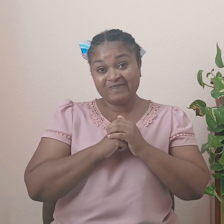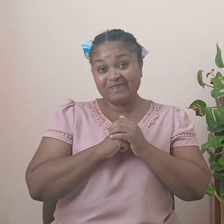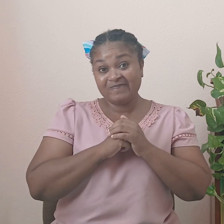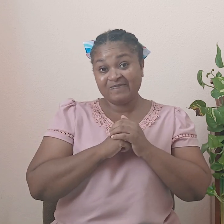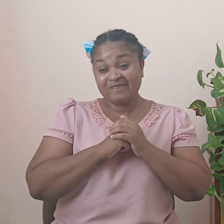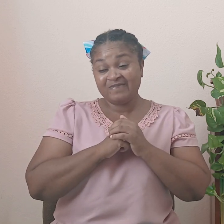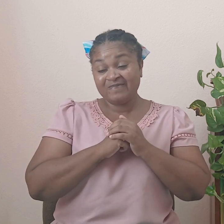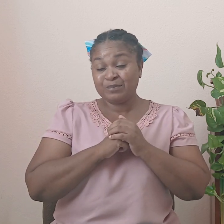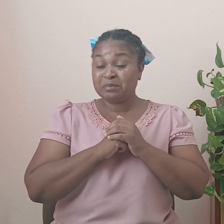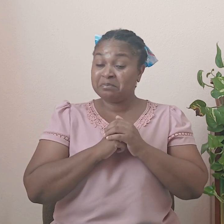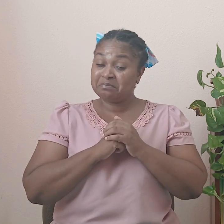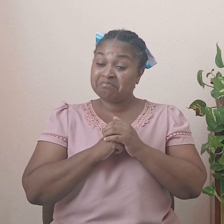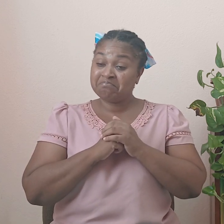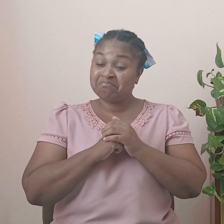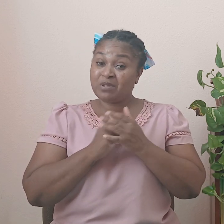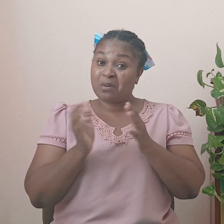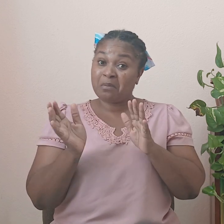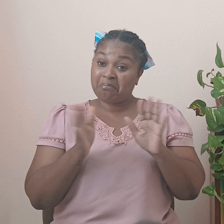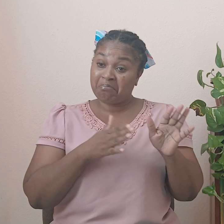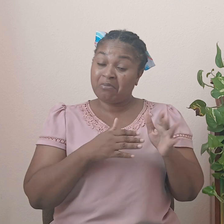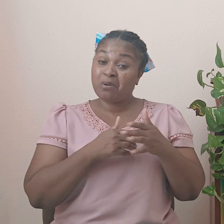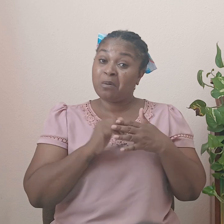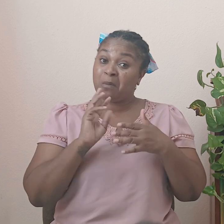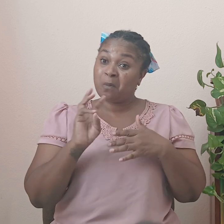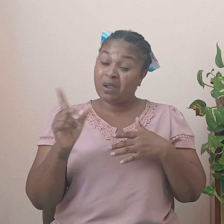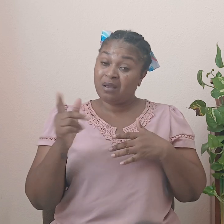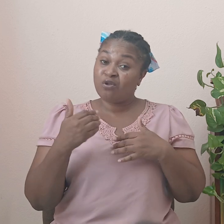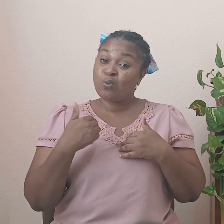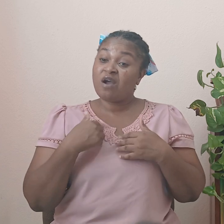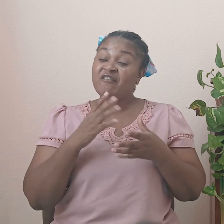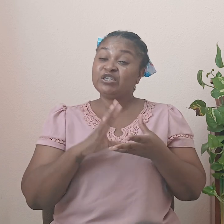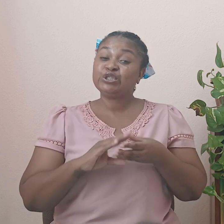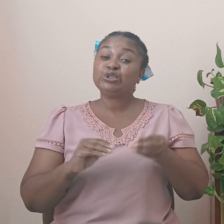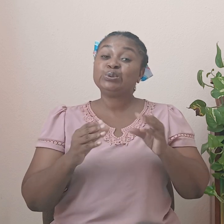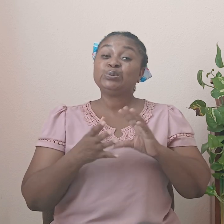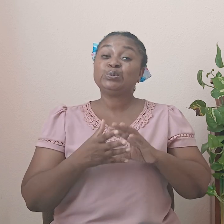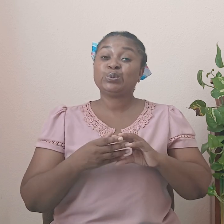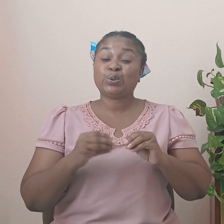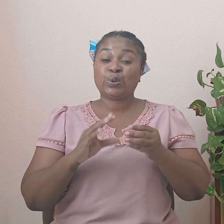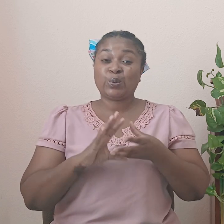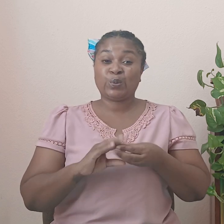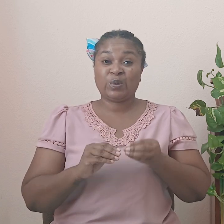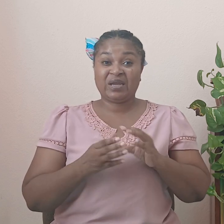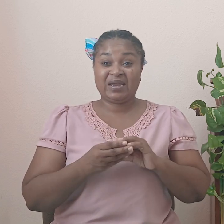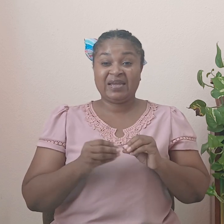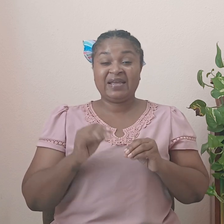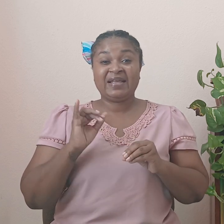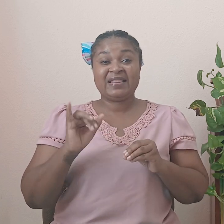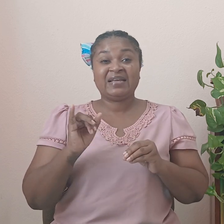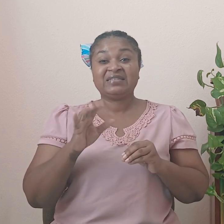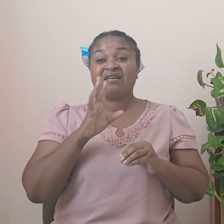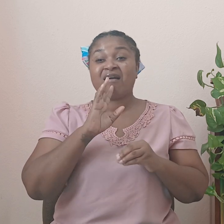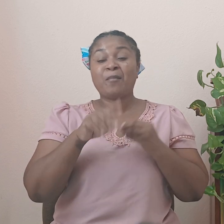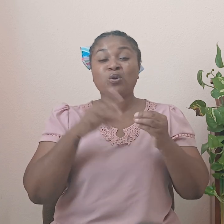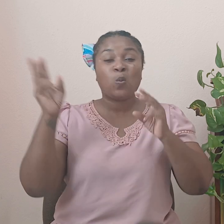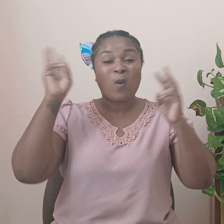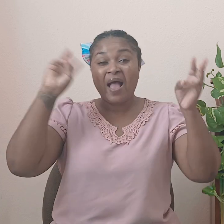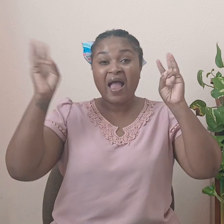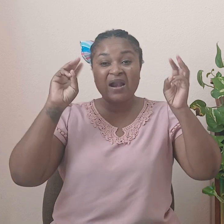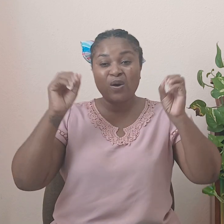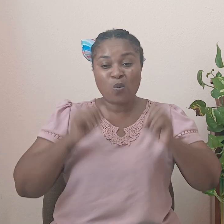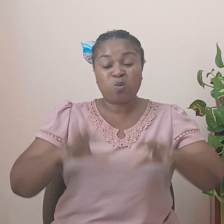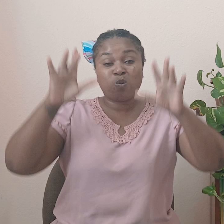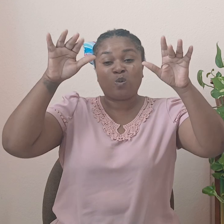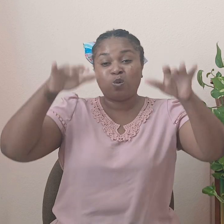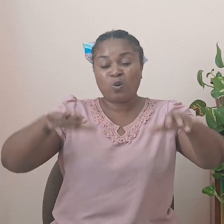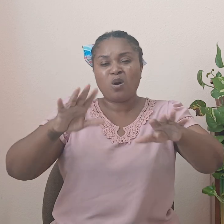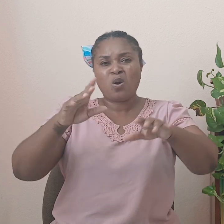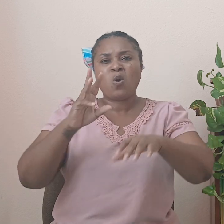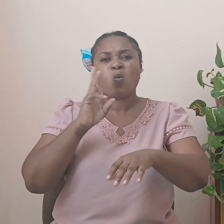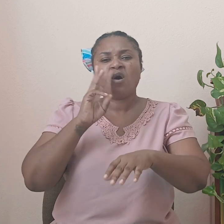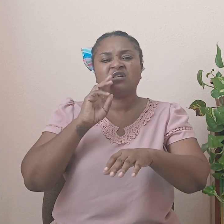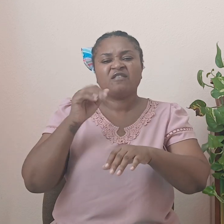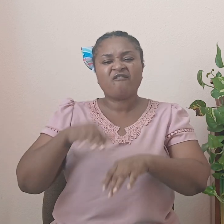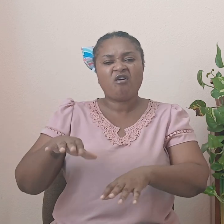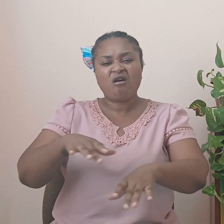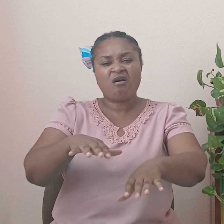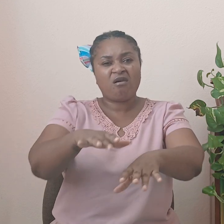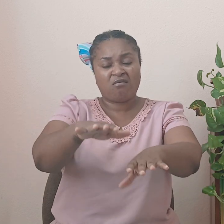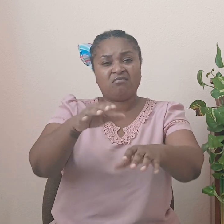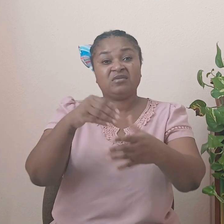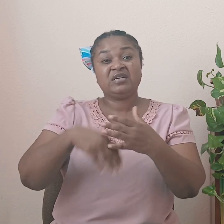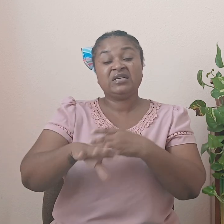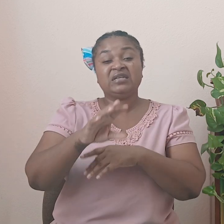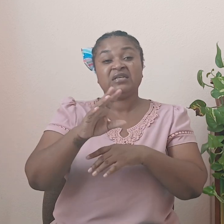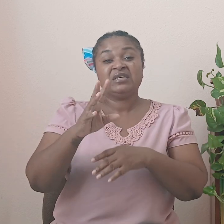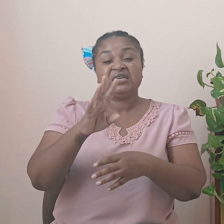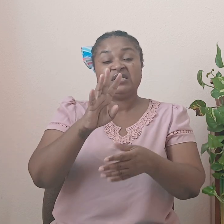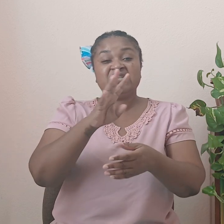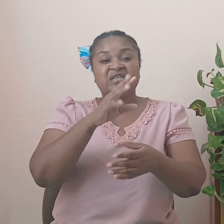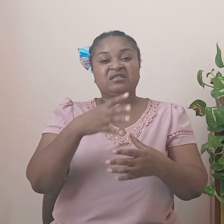There is a story that spanning a wild waterfall in the Scottish Highlands, there was the massive